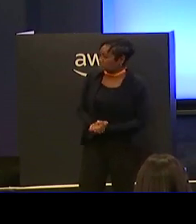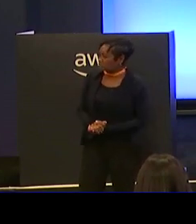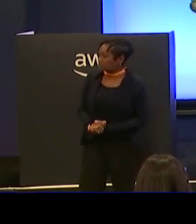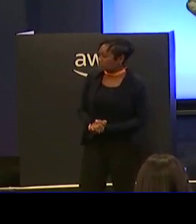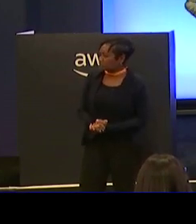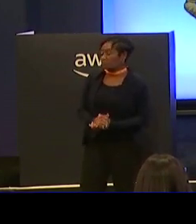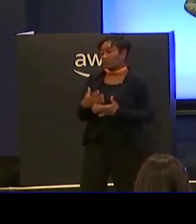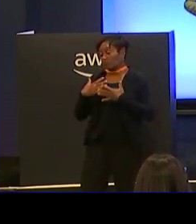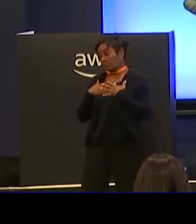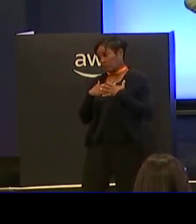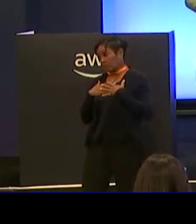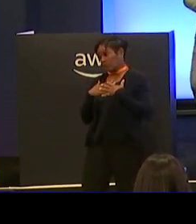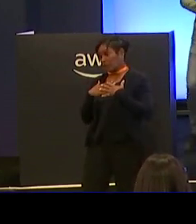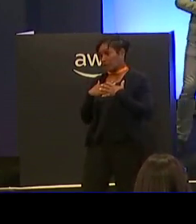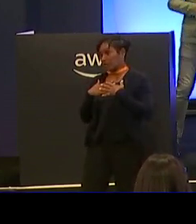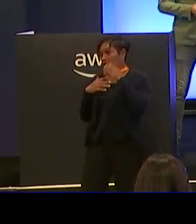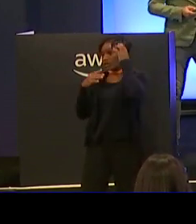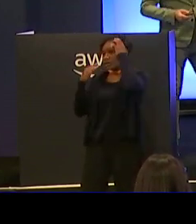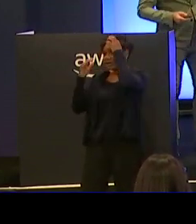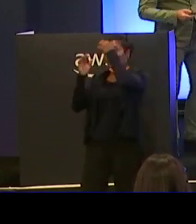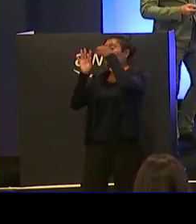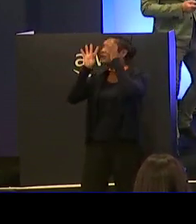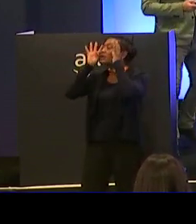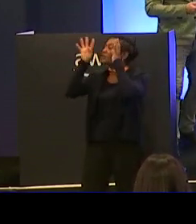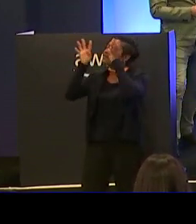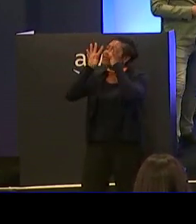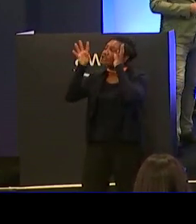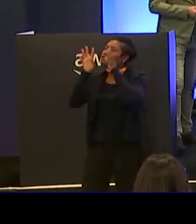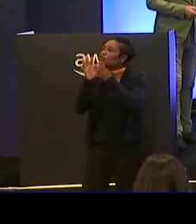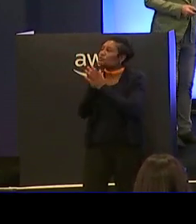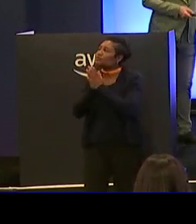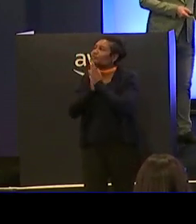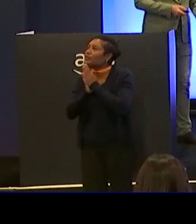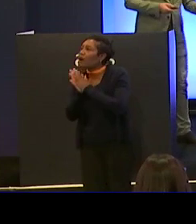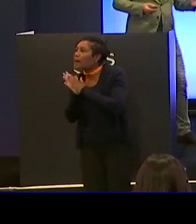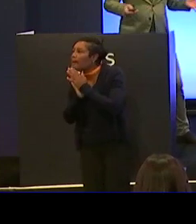To me, innovation personally comes as something, you know,